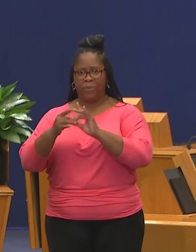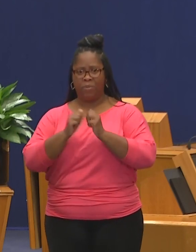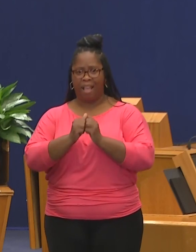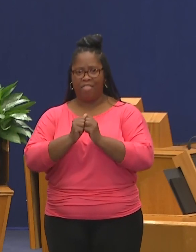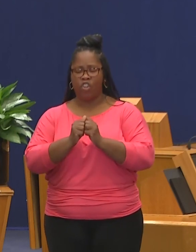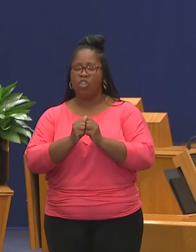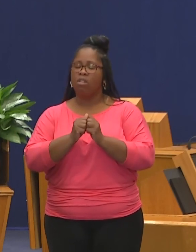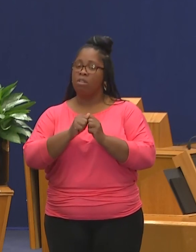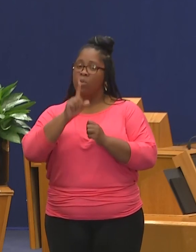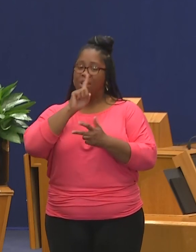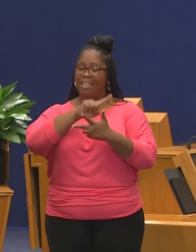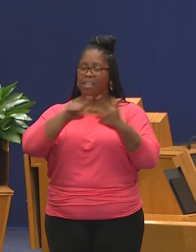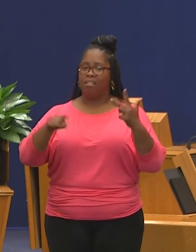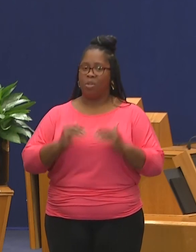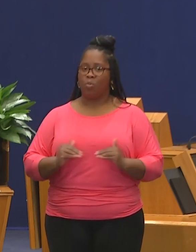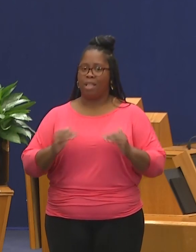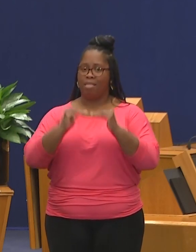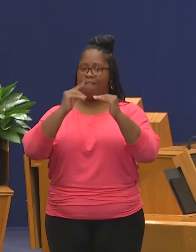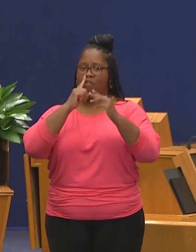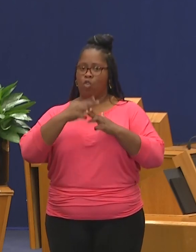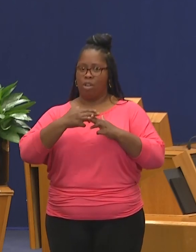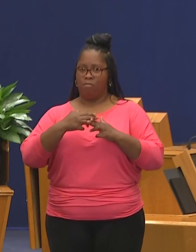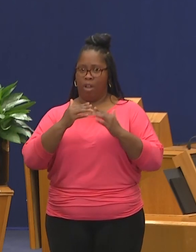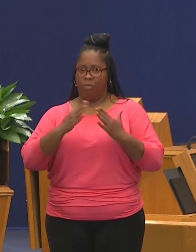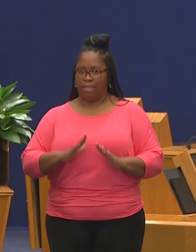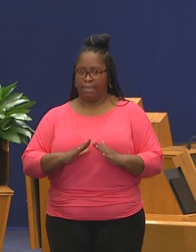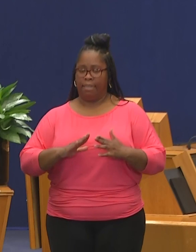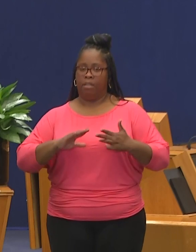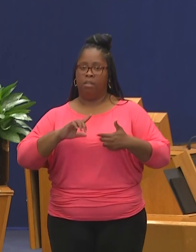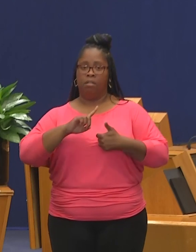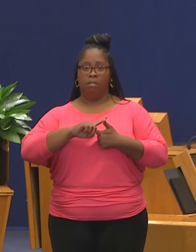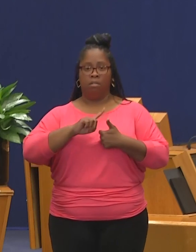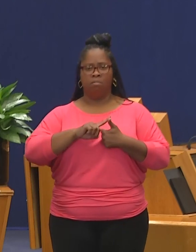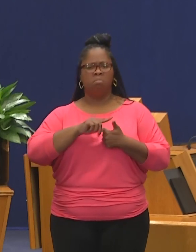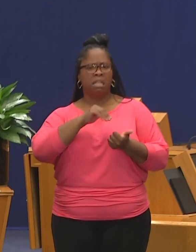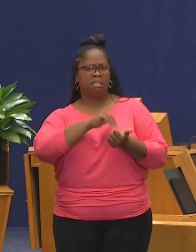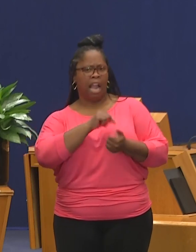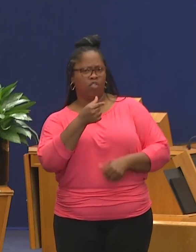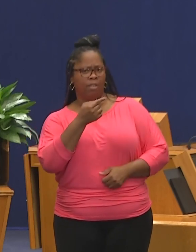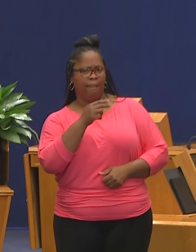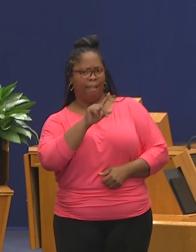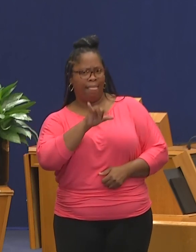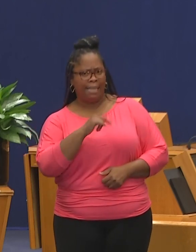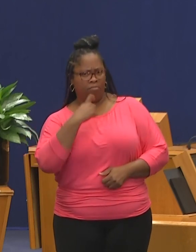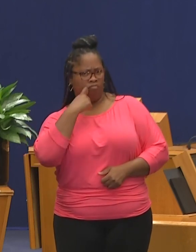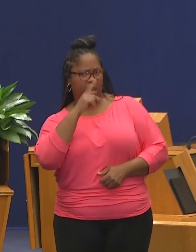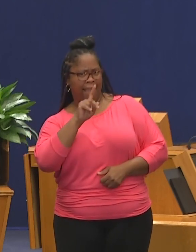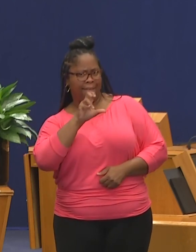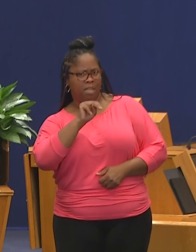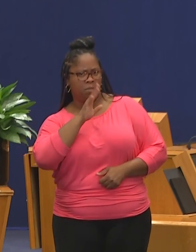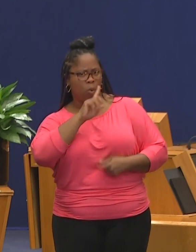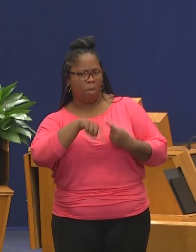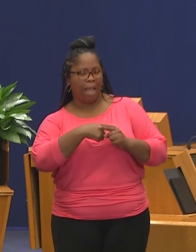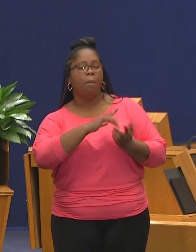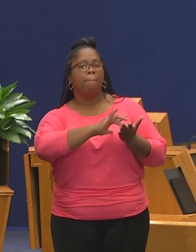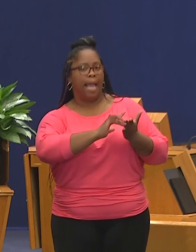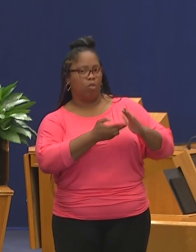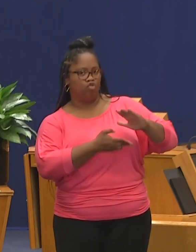HOMELESS SYSTEM. AS YOU'VE HEARD, WE'RE FOCUSING REALLY ON THREE TIERS OF INTERIM HOUSING TFIRST TIER, DR. GHALY